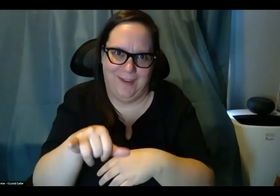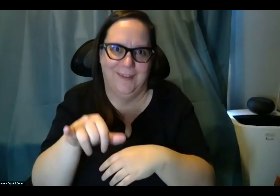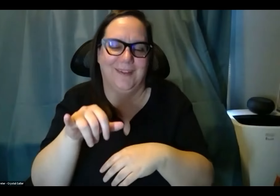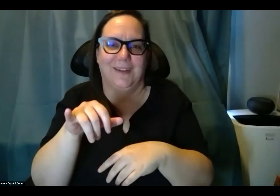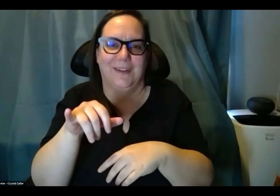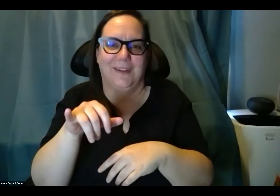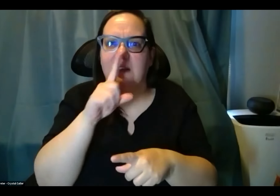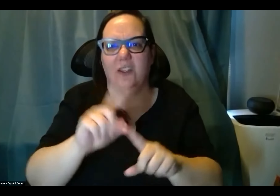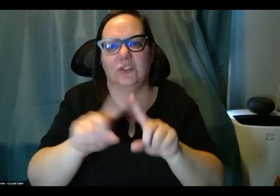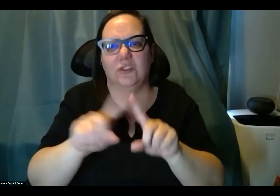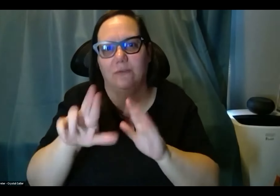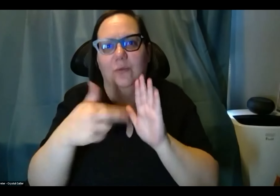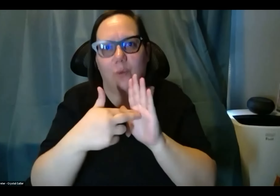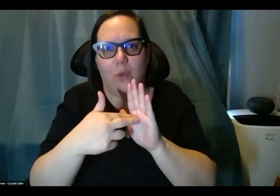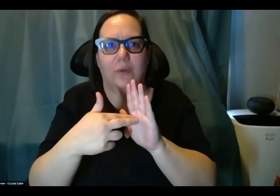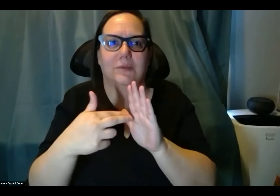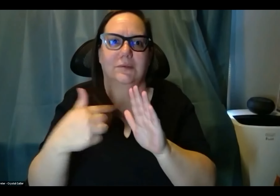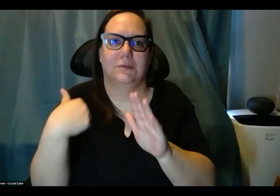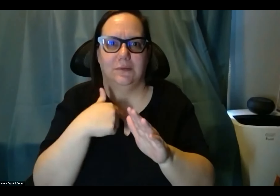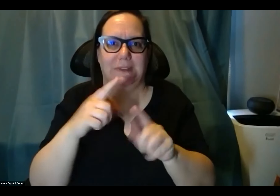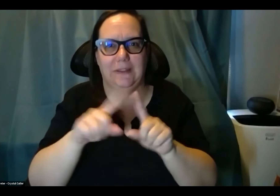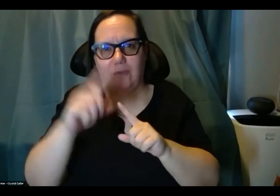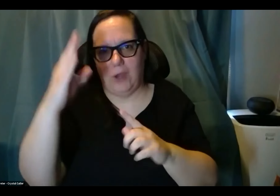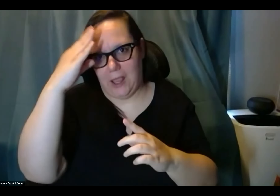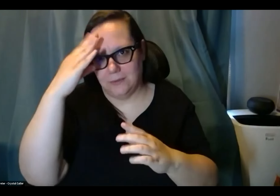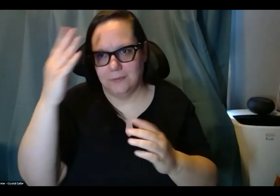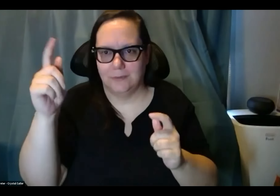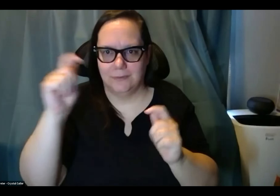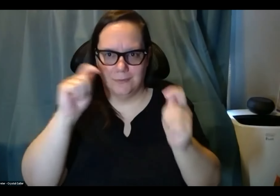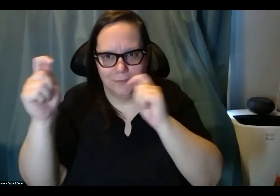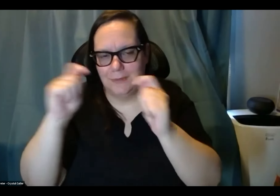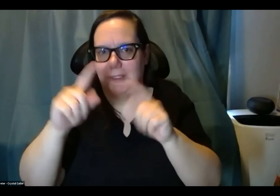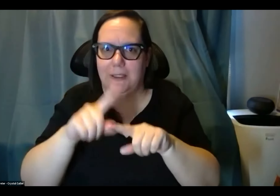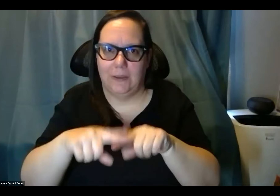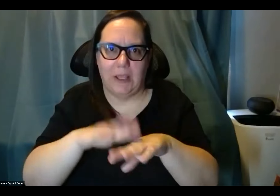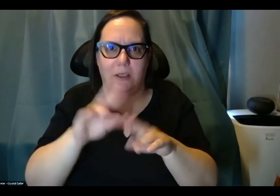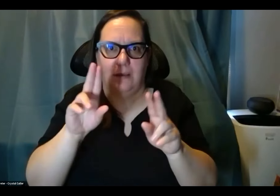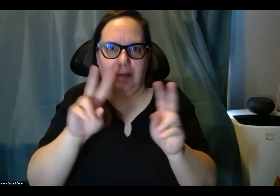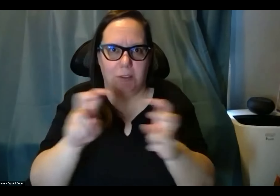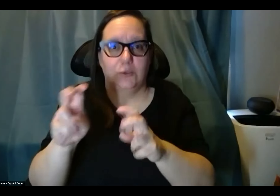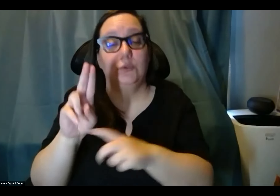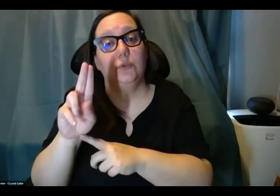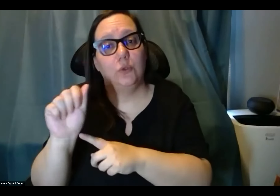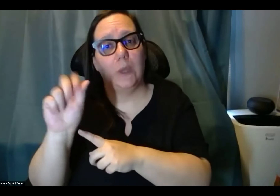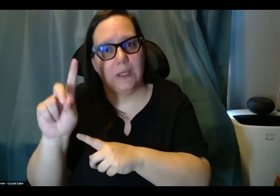roles and hats we all wear, and it kind of depends on the issues, UAD is working through